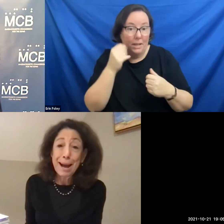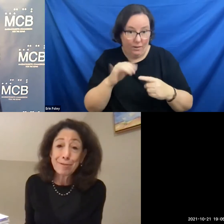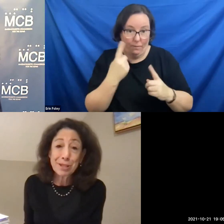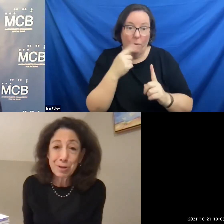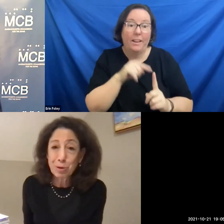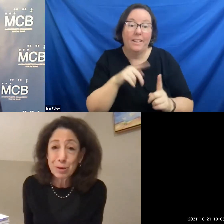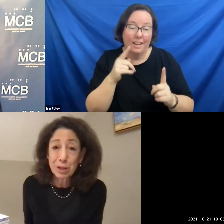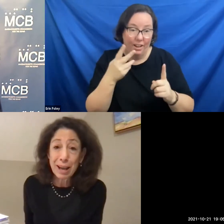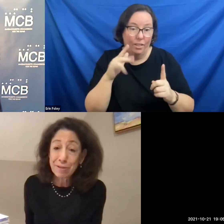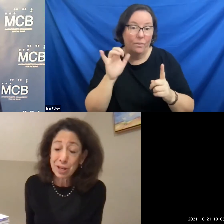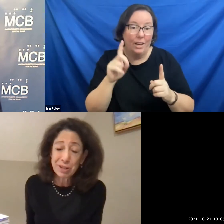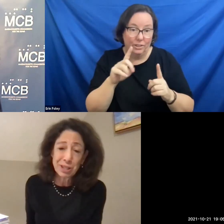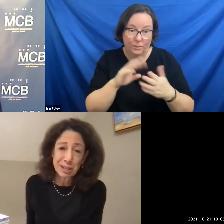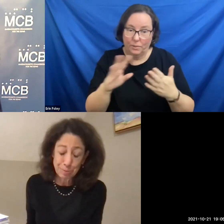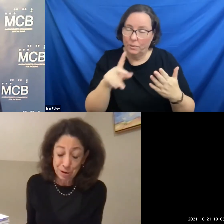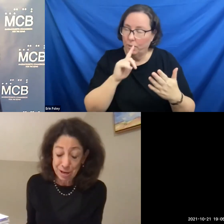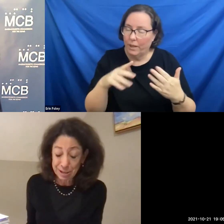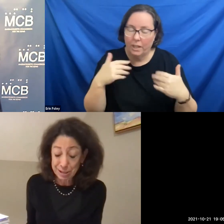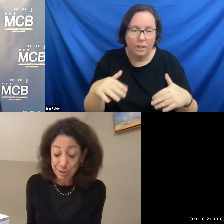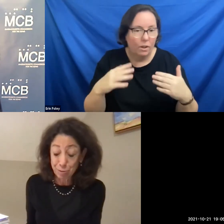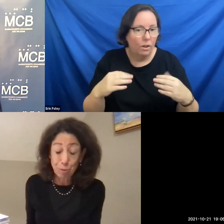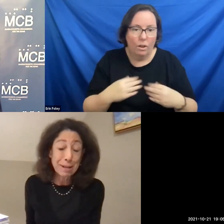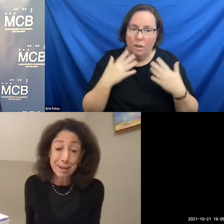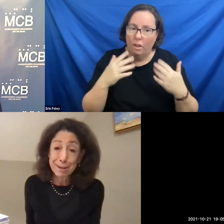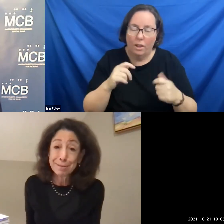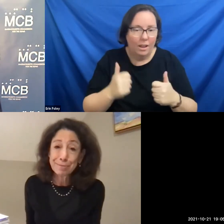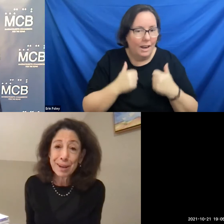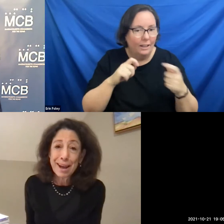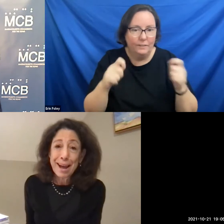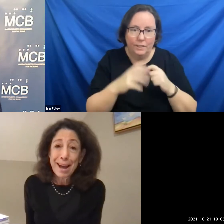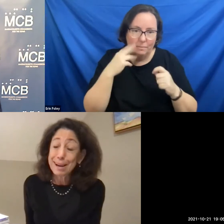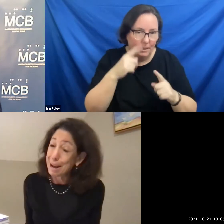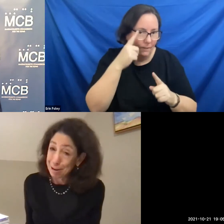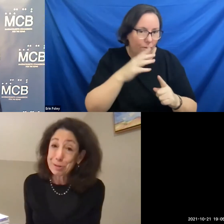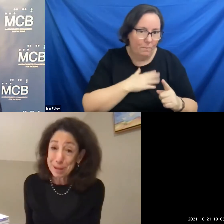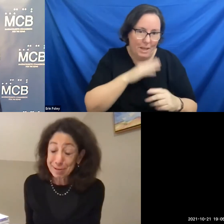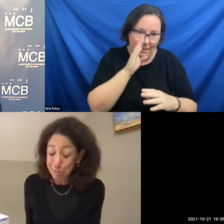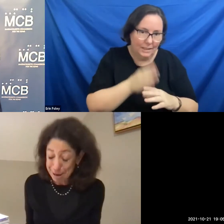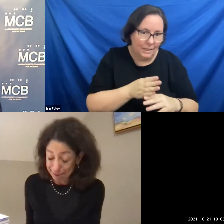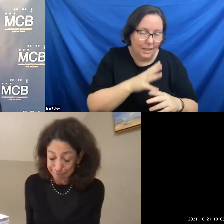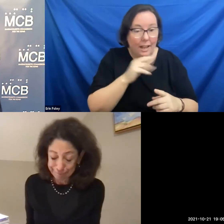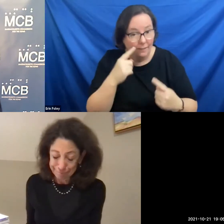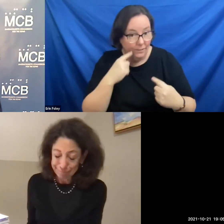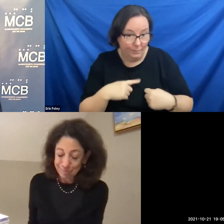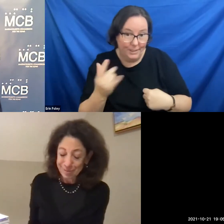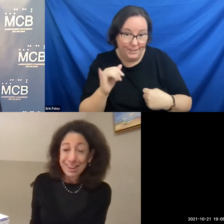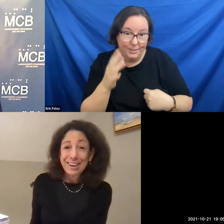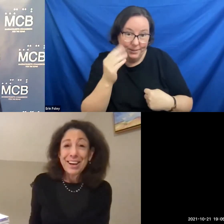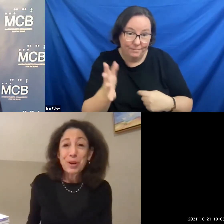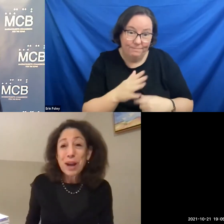I have to tell you it was a life-changing experience for my son and ultimately for me.